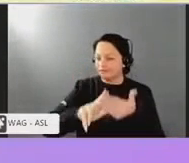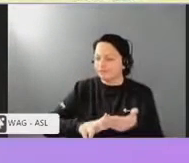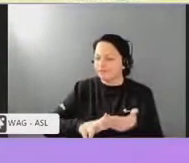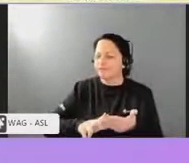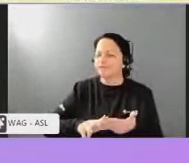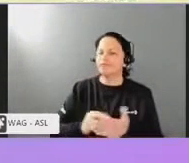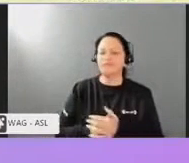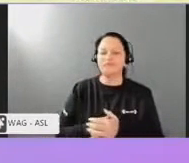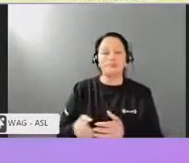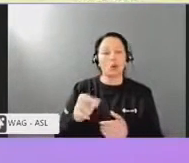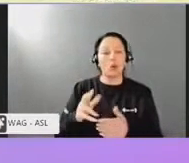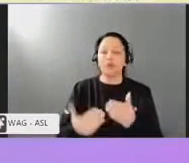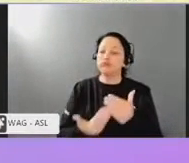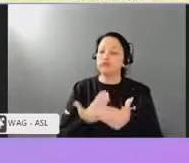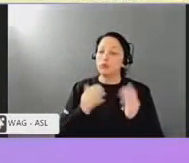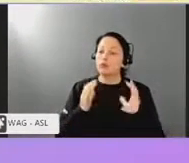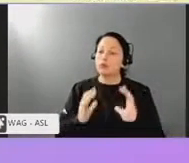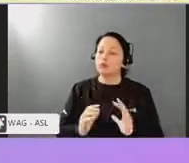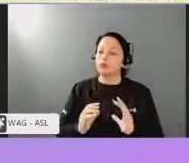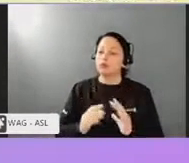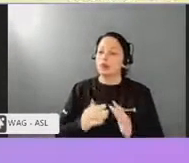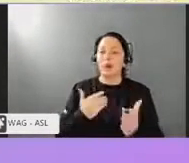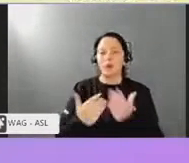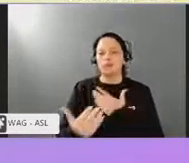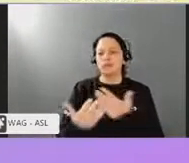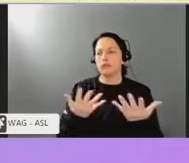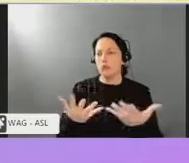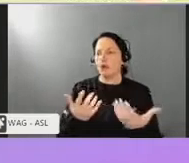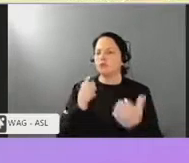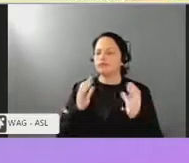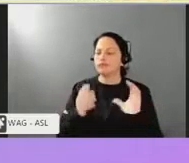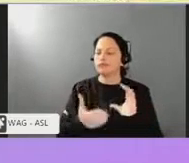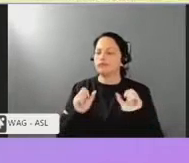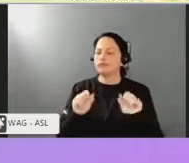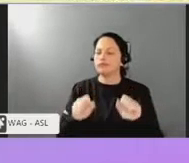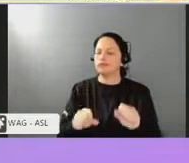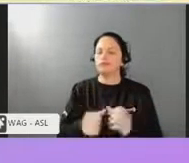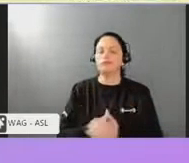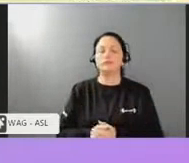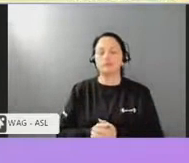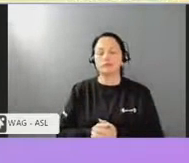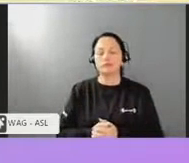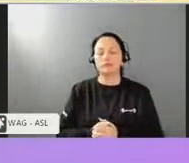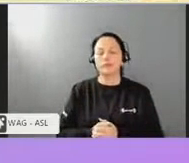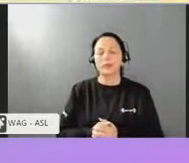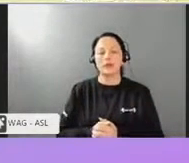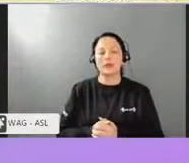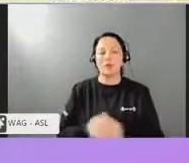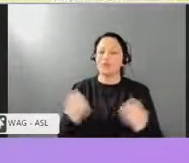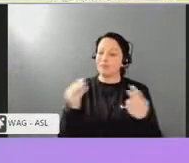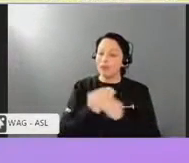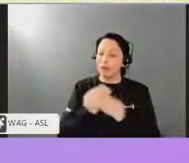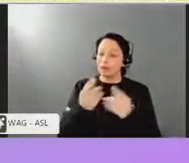bidding , filling out a RFP. For instance, to get a new